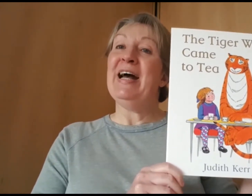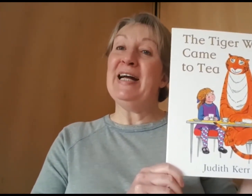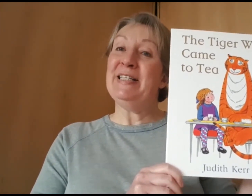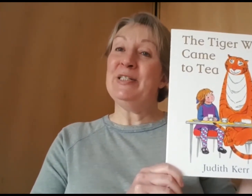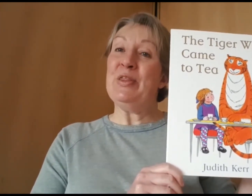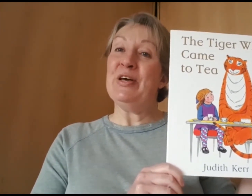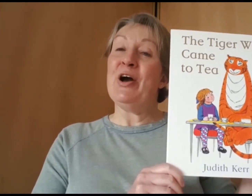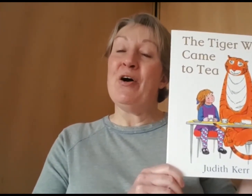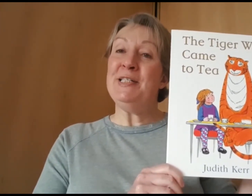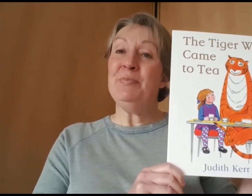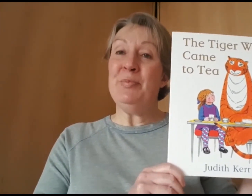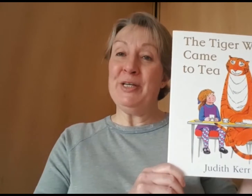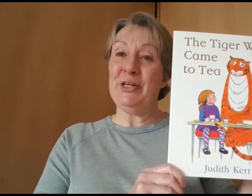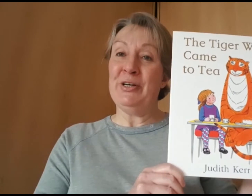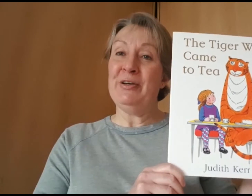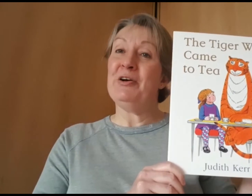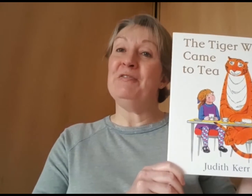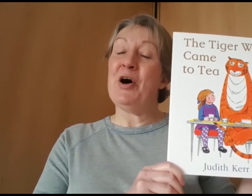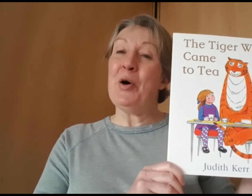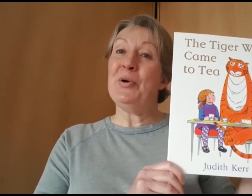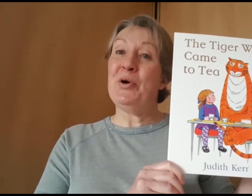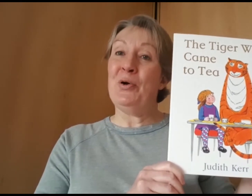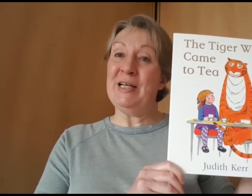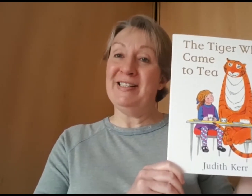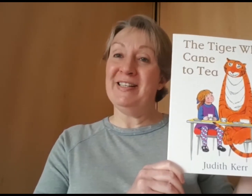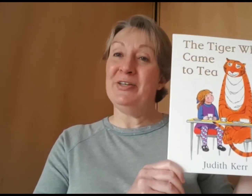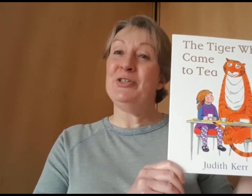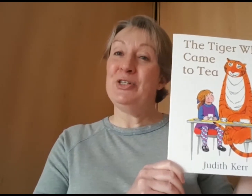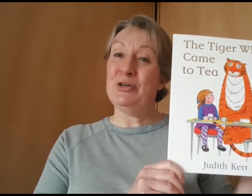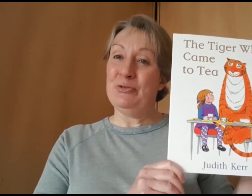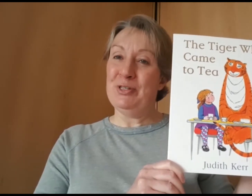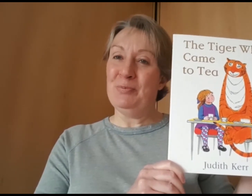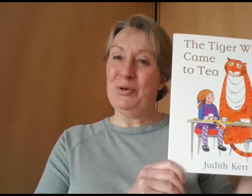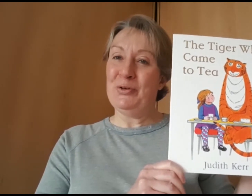and is with the kind permission of Harper Collins Children's Books